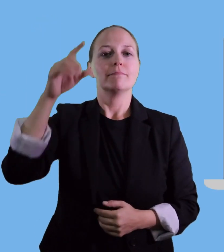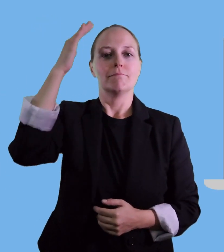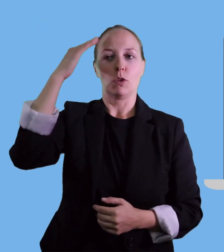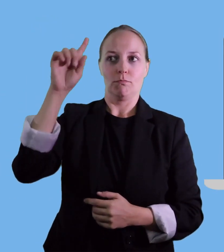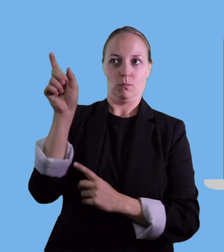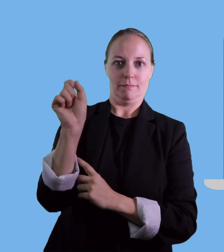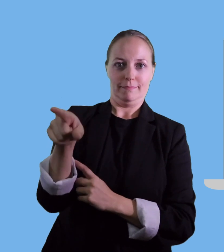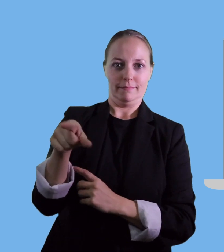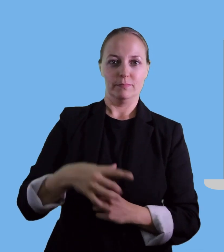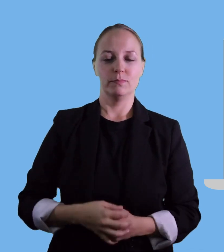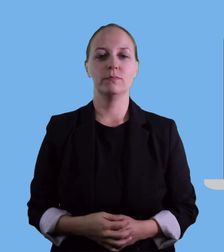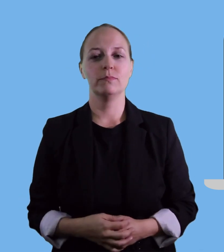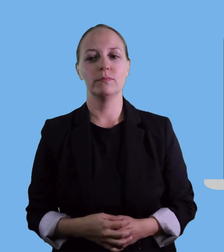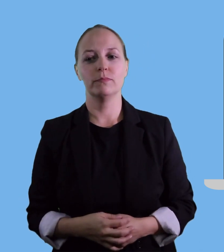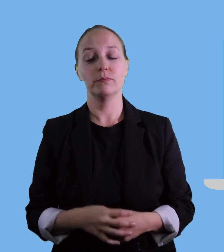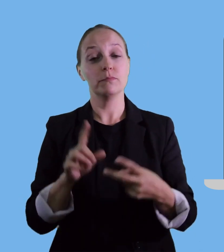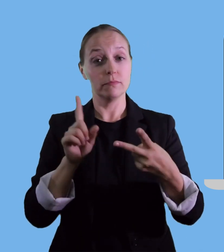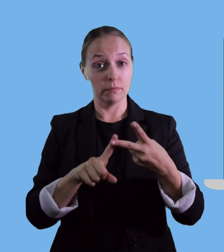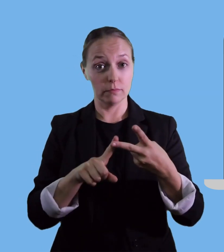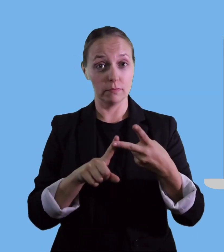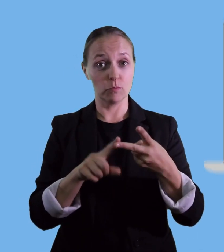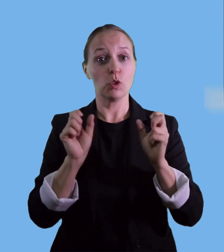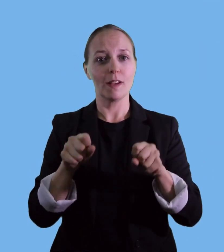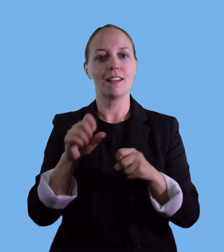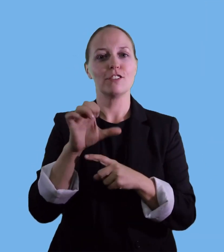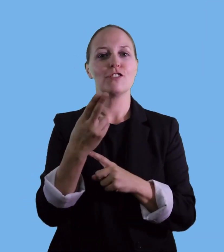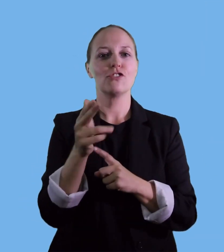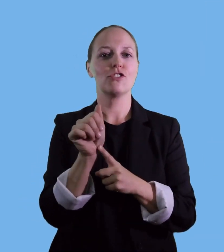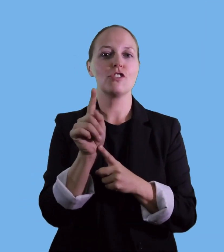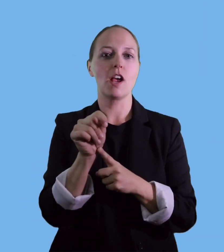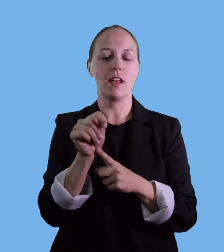to indicate you have a question. You can also type a message in the chat.